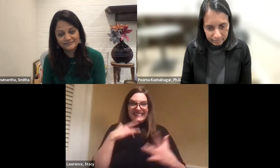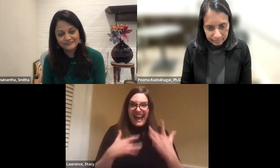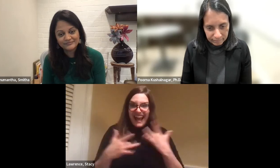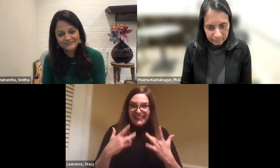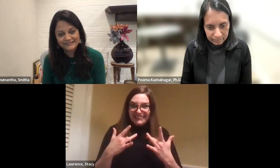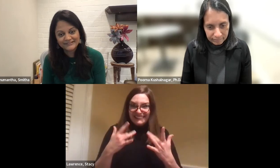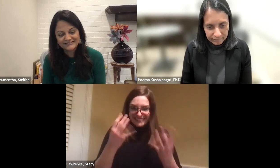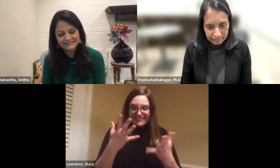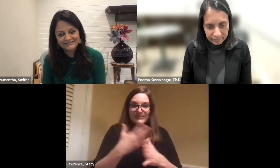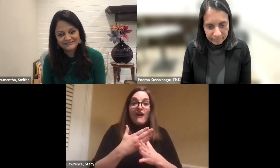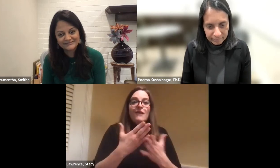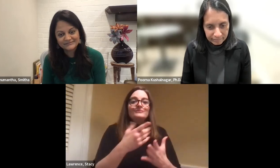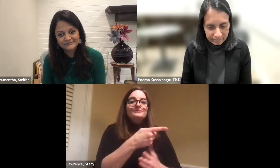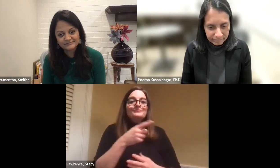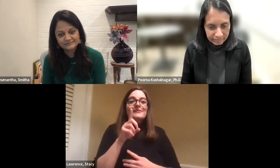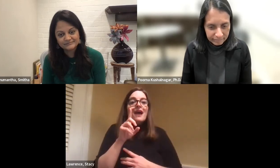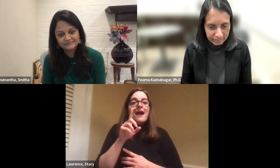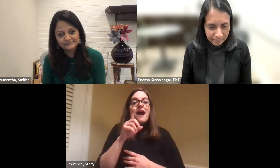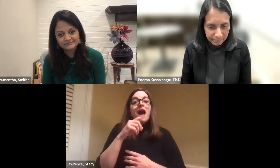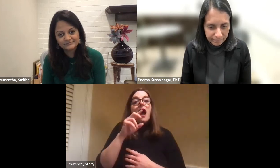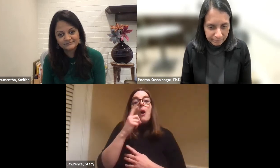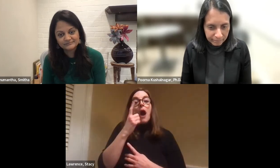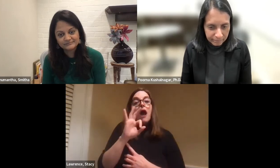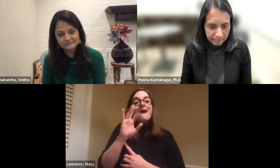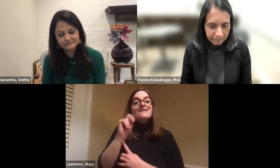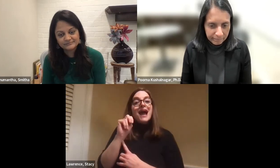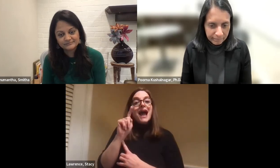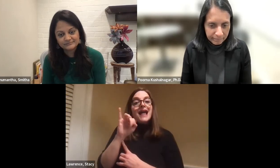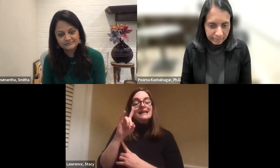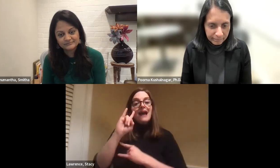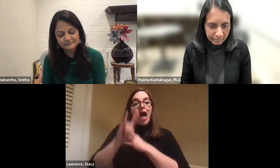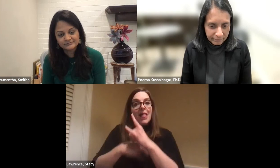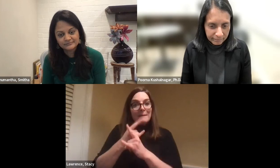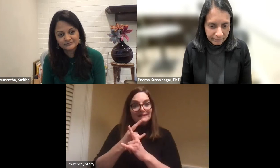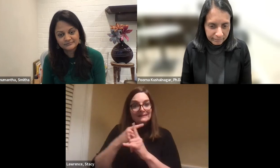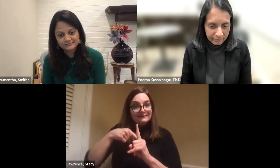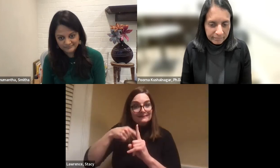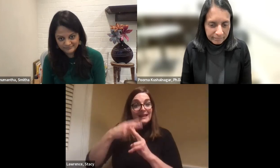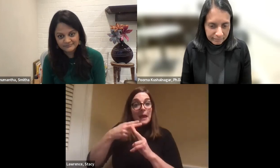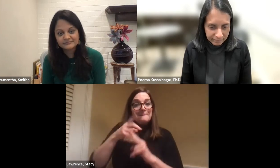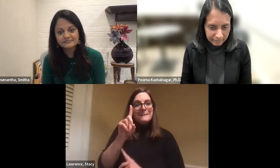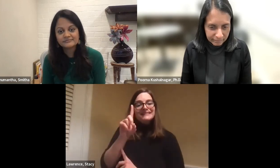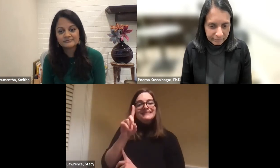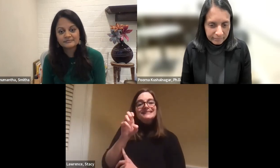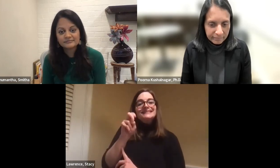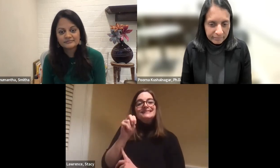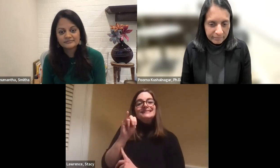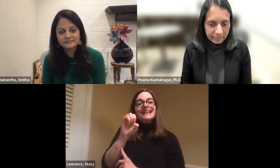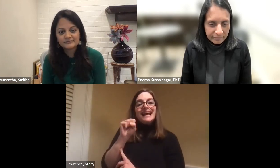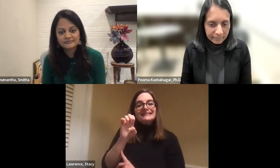so the announcement that we have tonight is absolutely exciting. One of the NTID alumni--